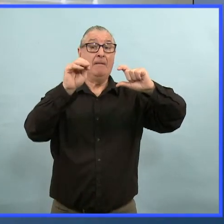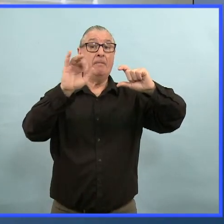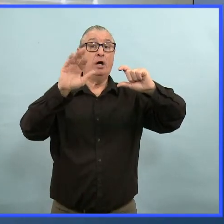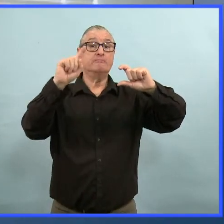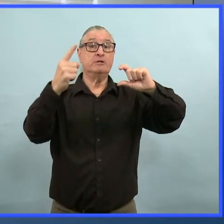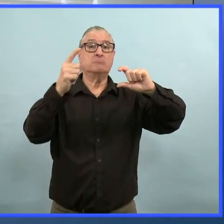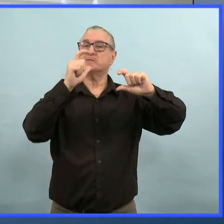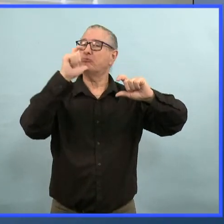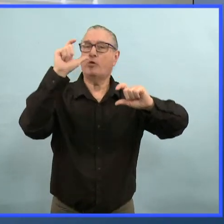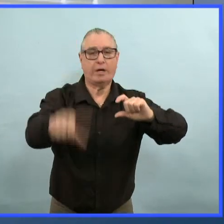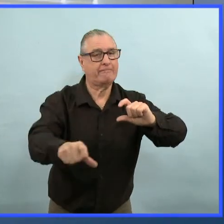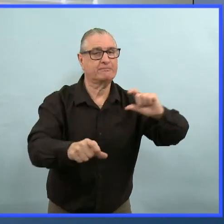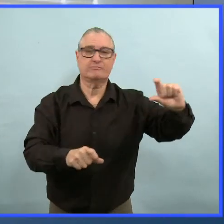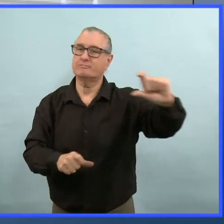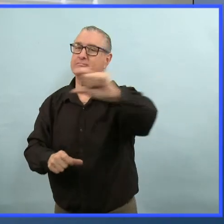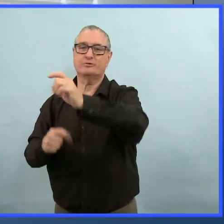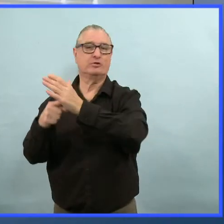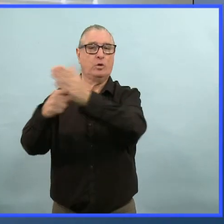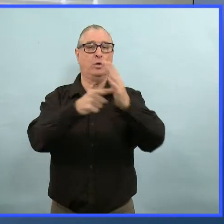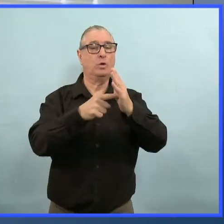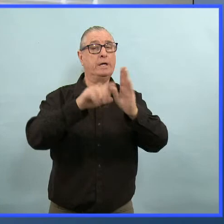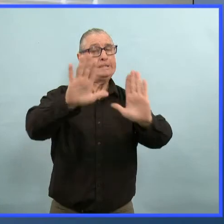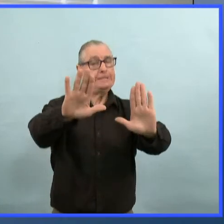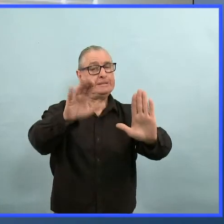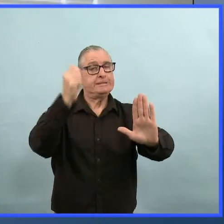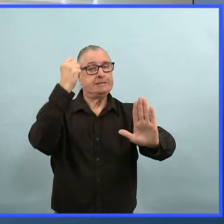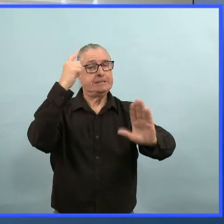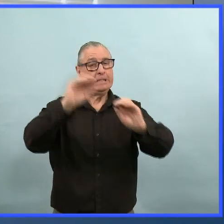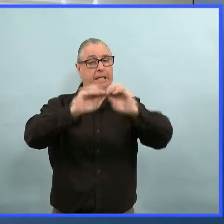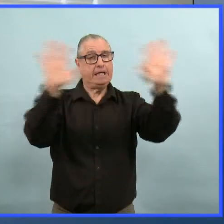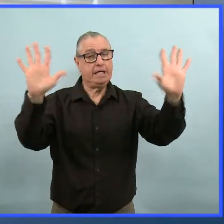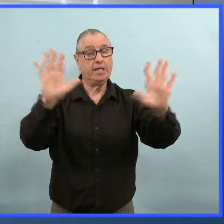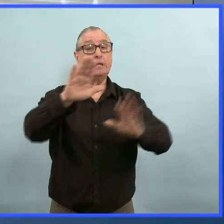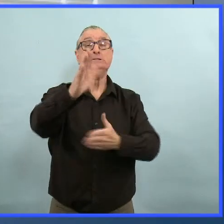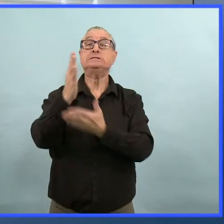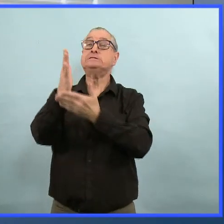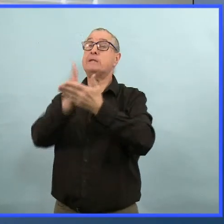some businesses that they're interested in keeping that proof of vaccine beyond that date